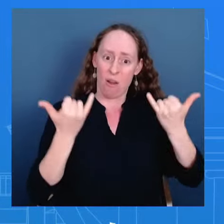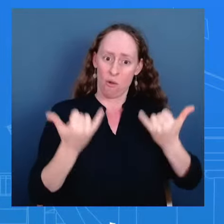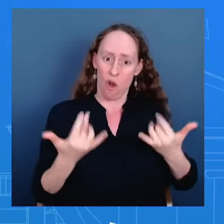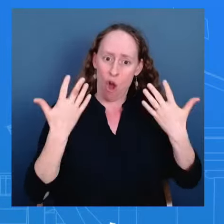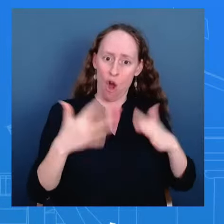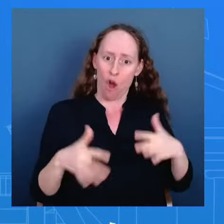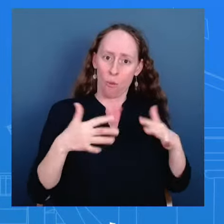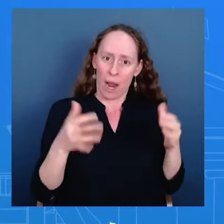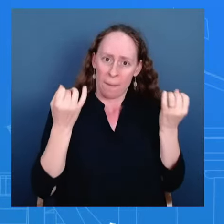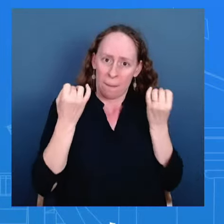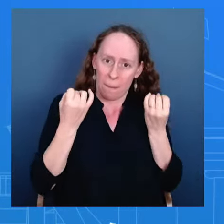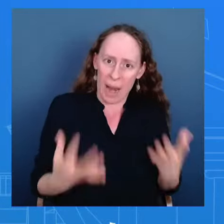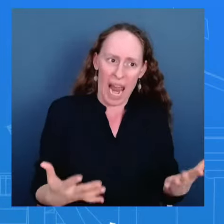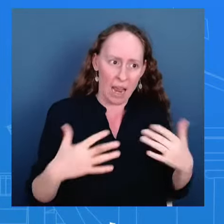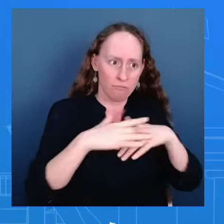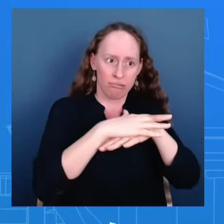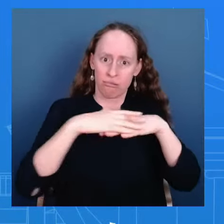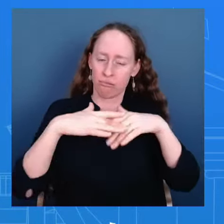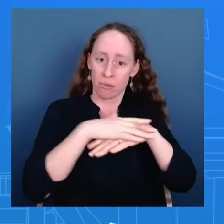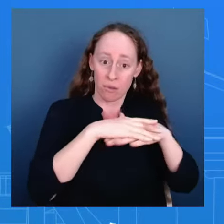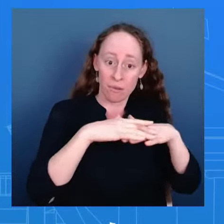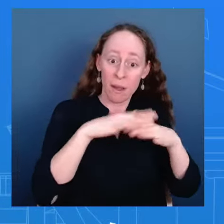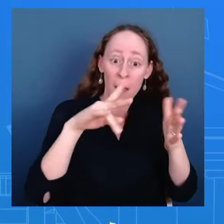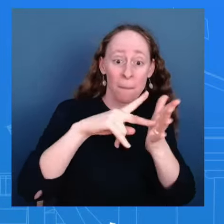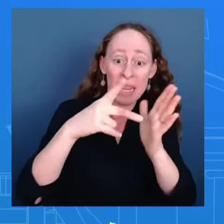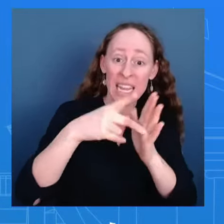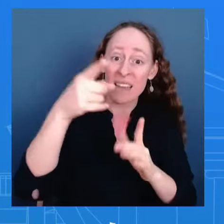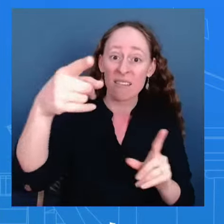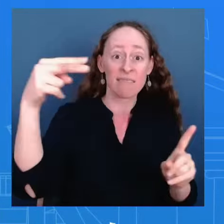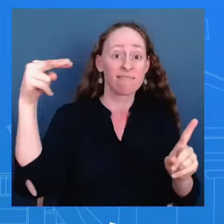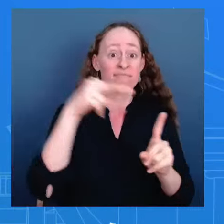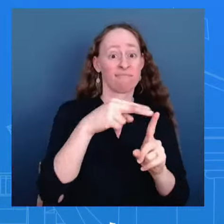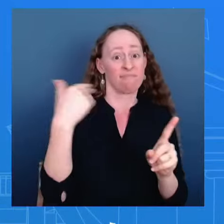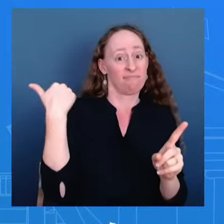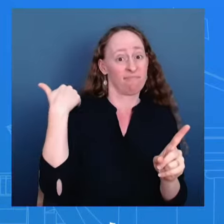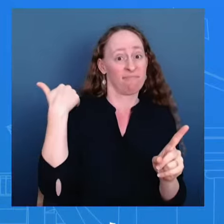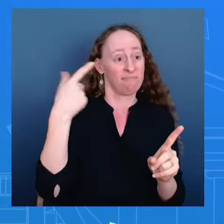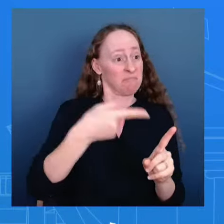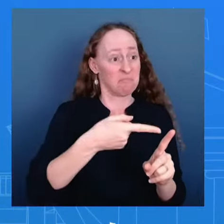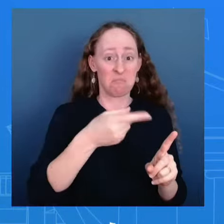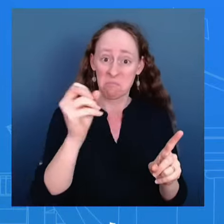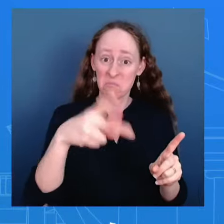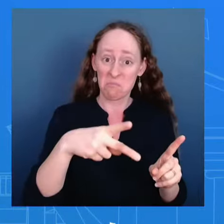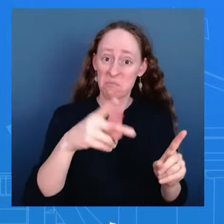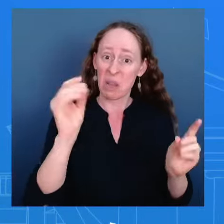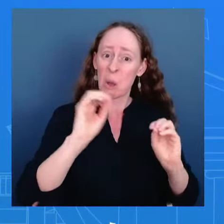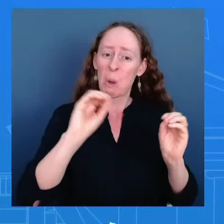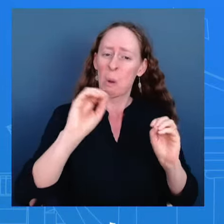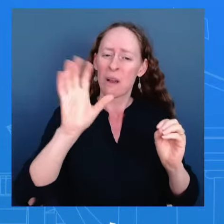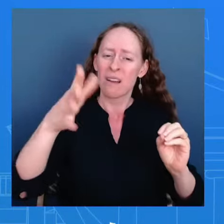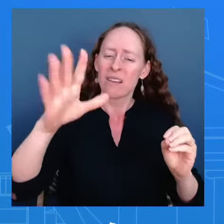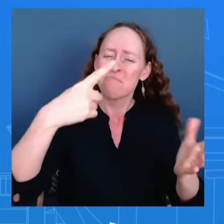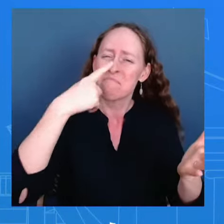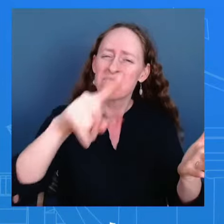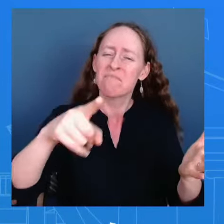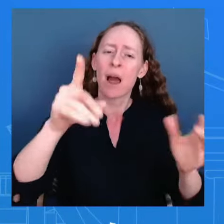and how do you define a population center? Mr. Kirby: The President wasn't moving the stick anywhere.